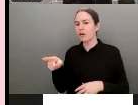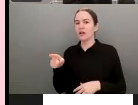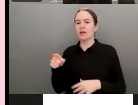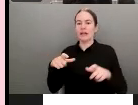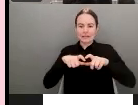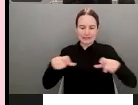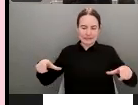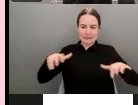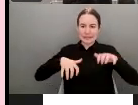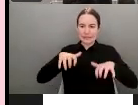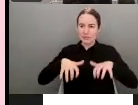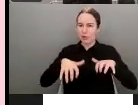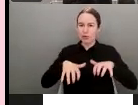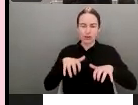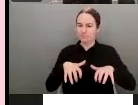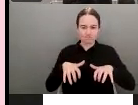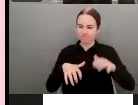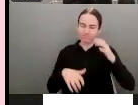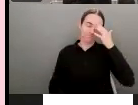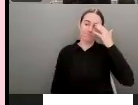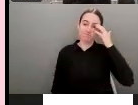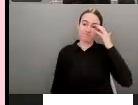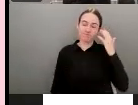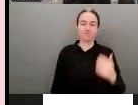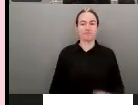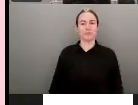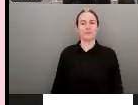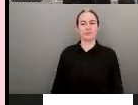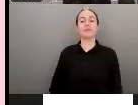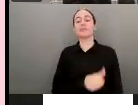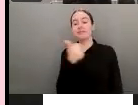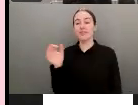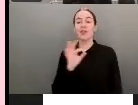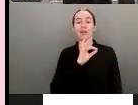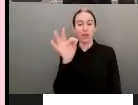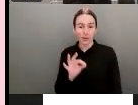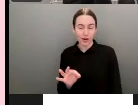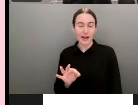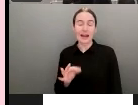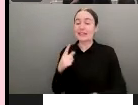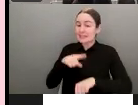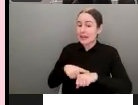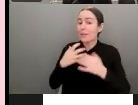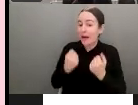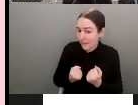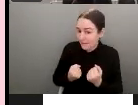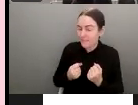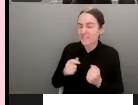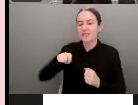a physical keyboard. So that is why I recommend, if there is time, testing with Switch access as well.